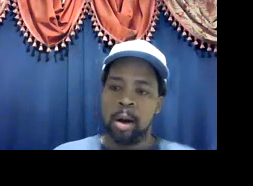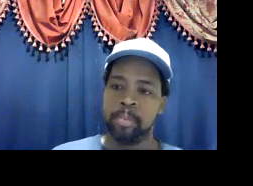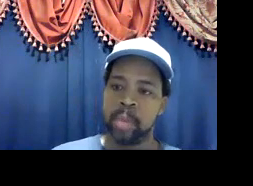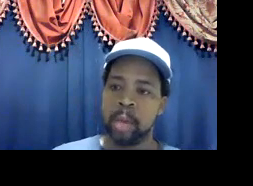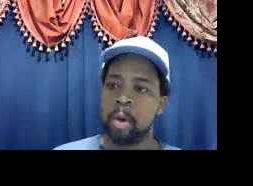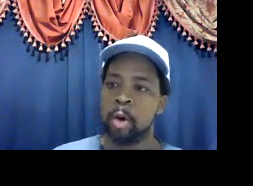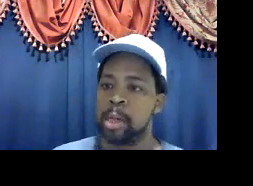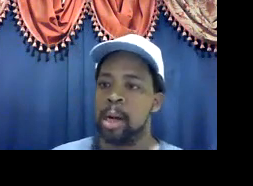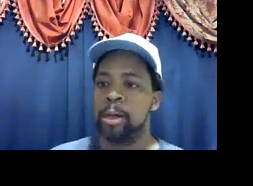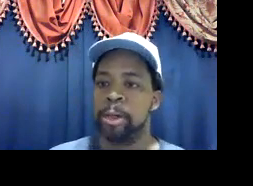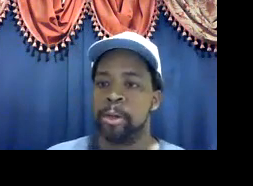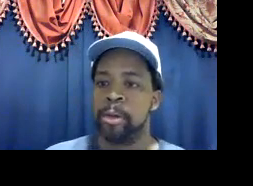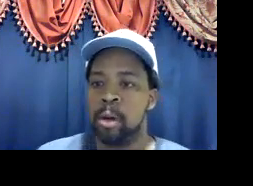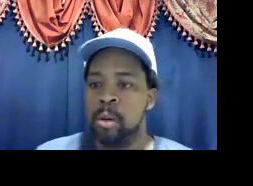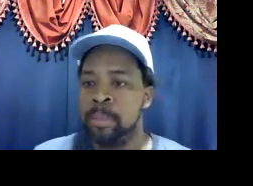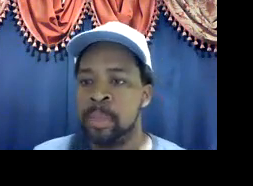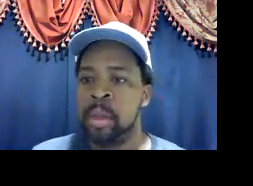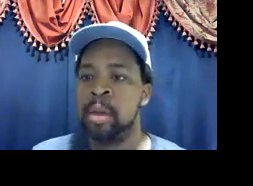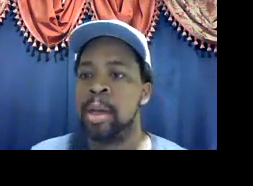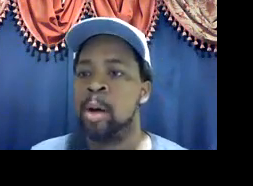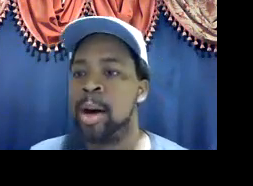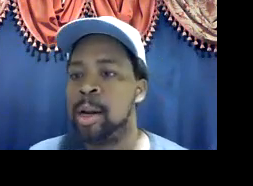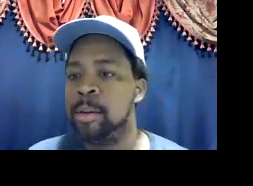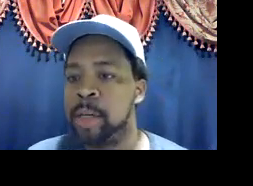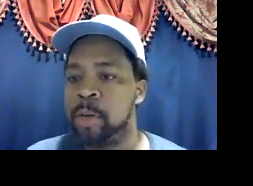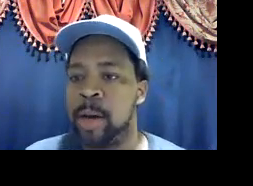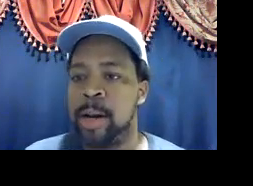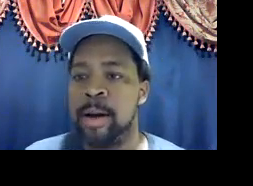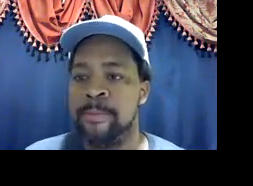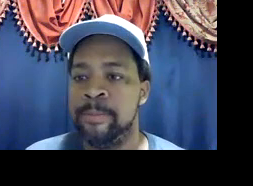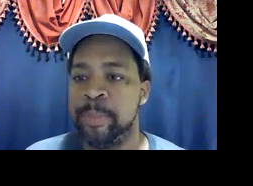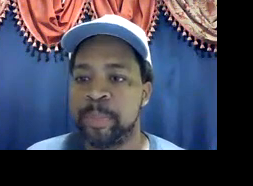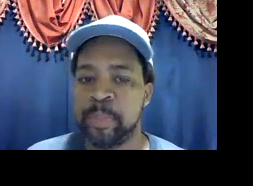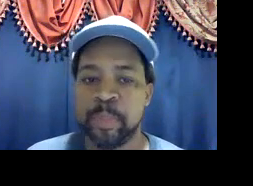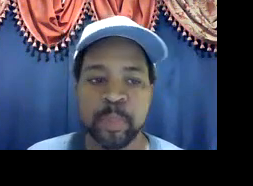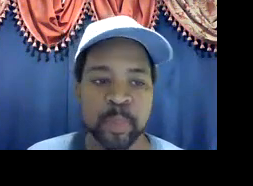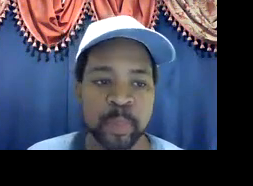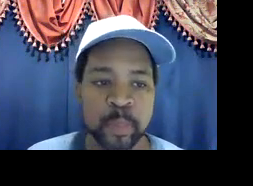um in person last year. So that's what I love to do right now.